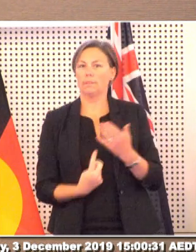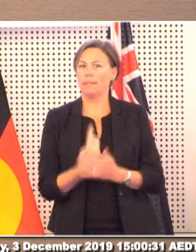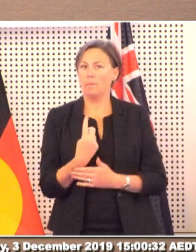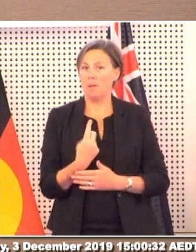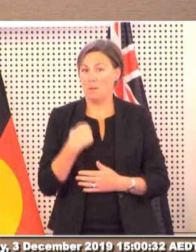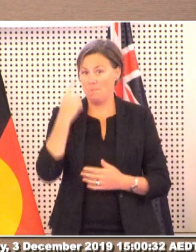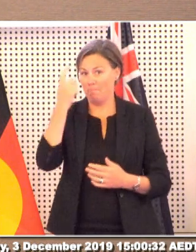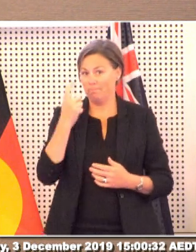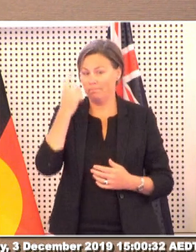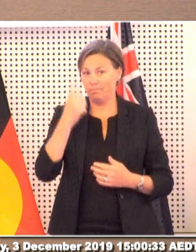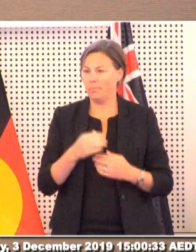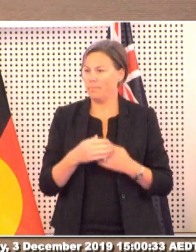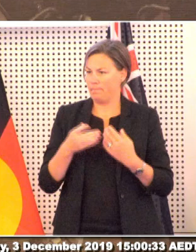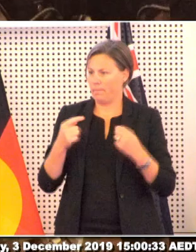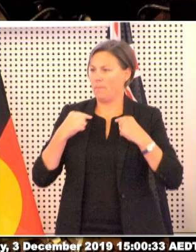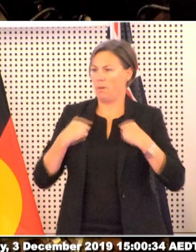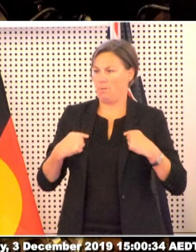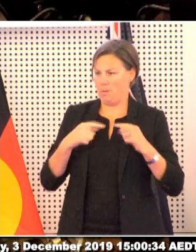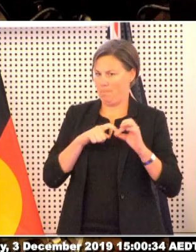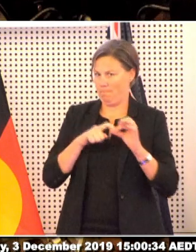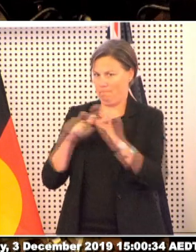Well, just dealing with boards and the human rights standards and